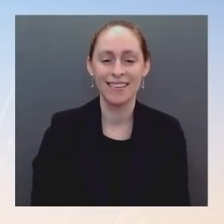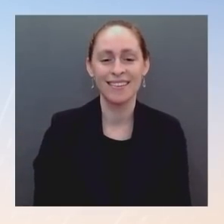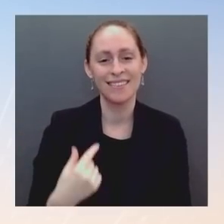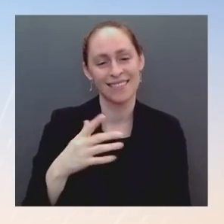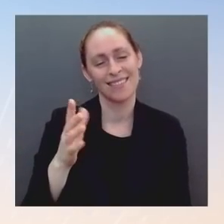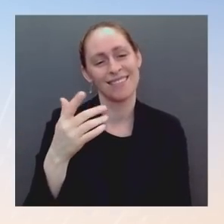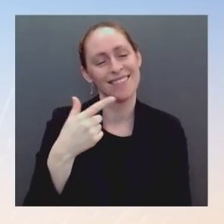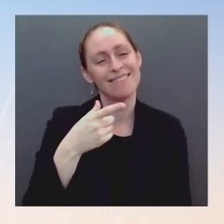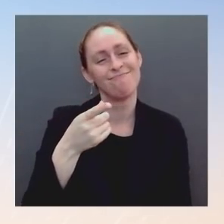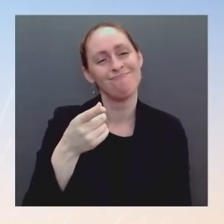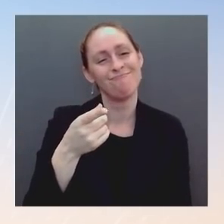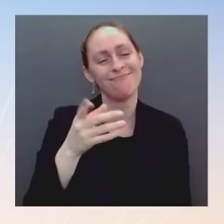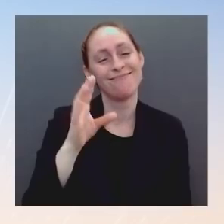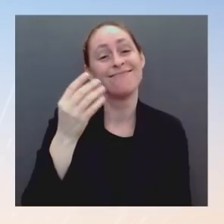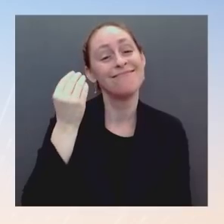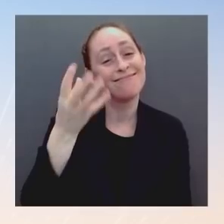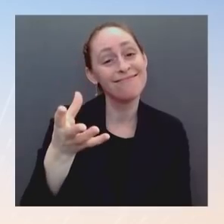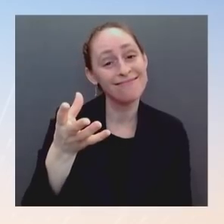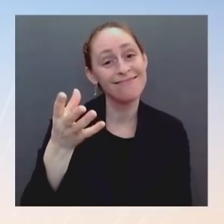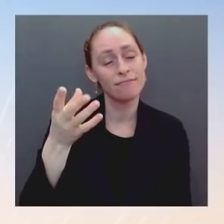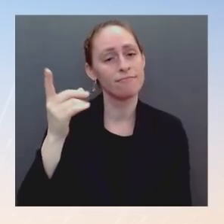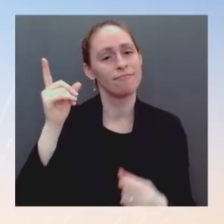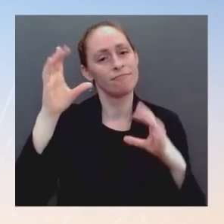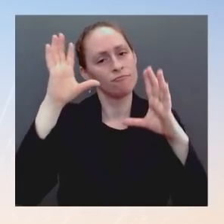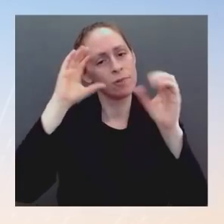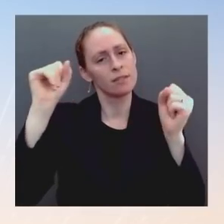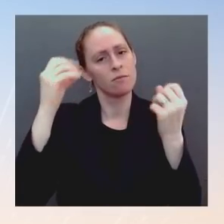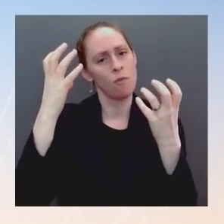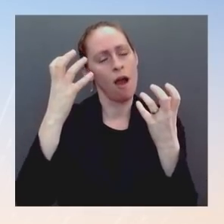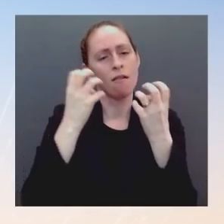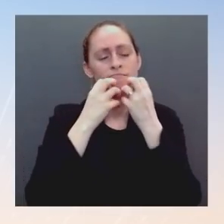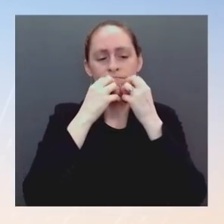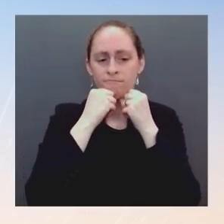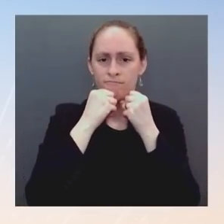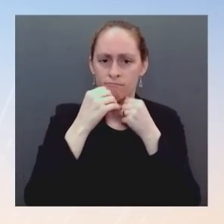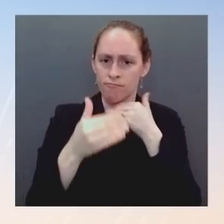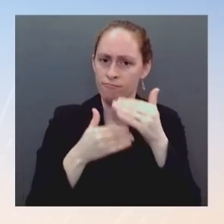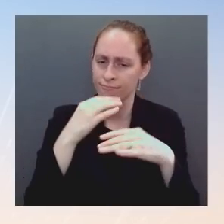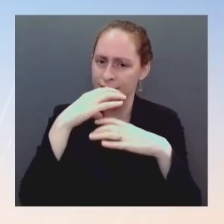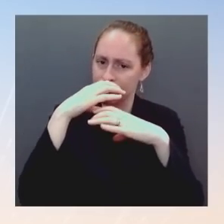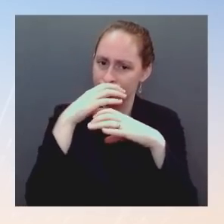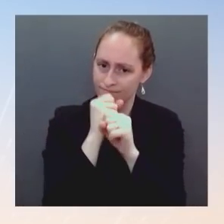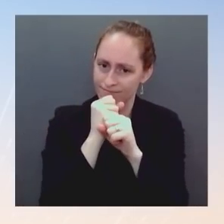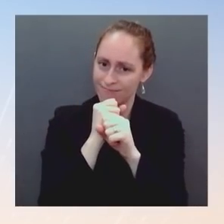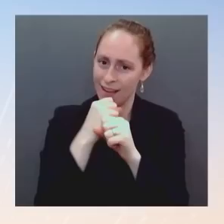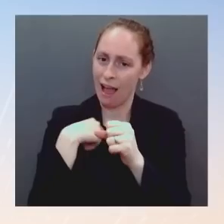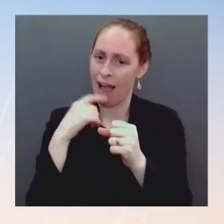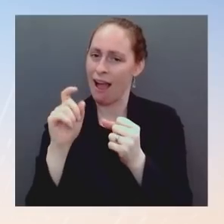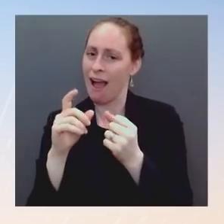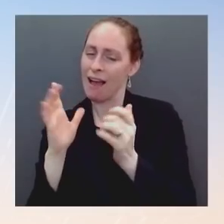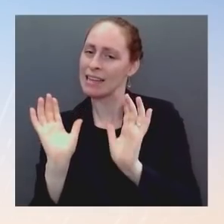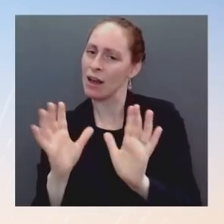What I was getting at with Kelly a little bit, but let me be a little more clear, is that the number of bios and information